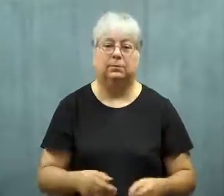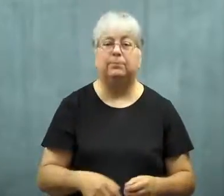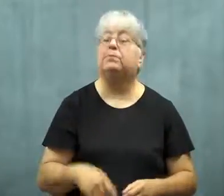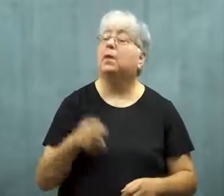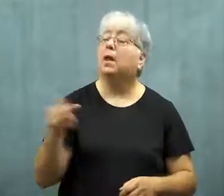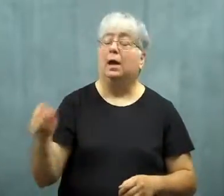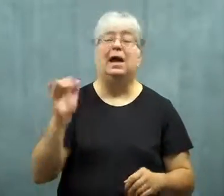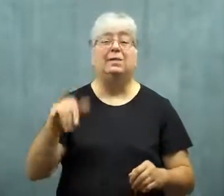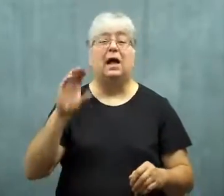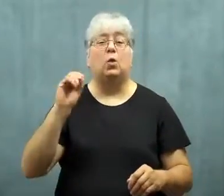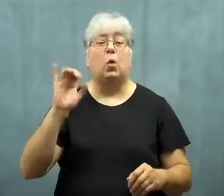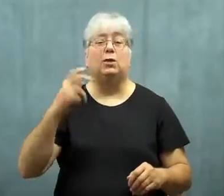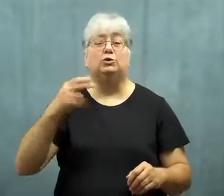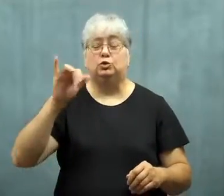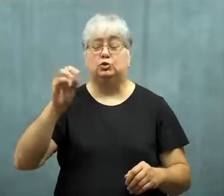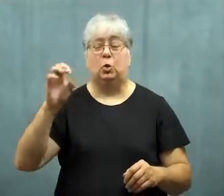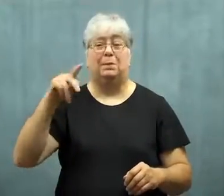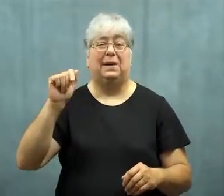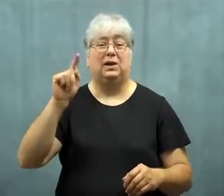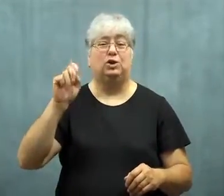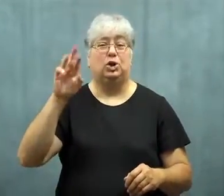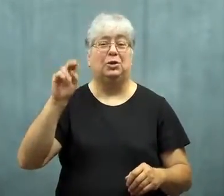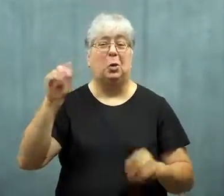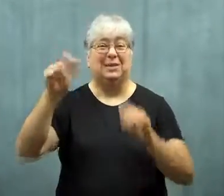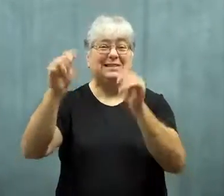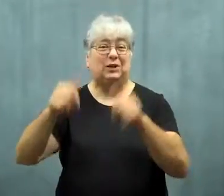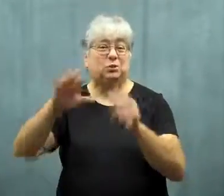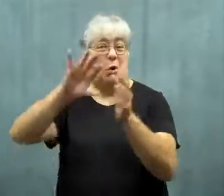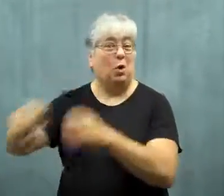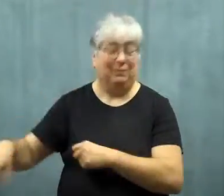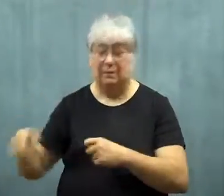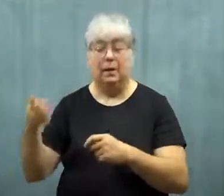Joe Paterno, whose statue was removed,